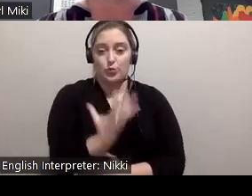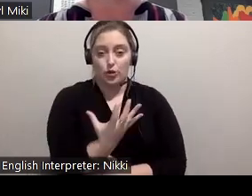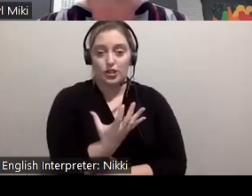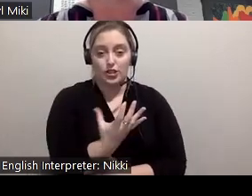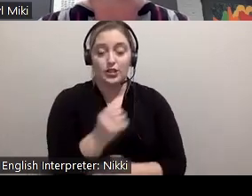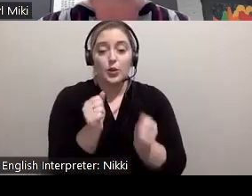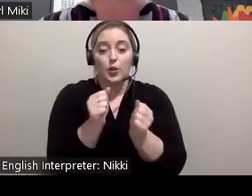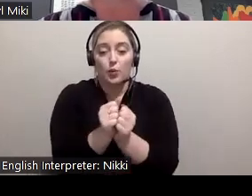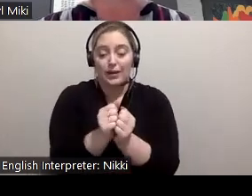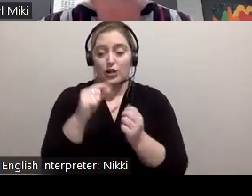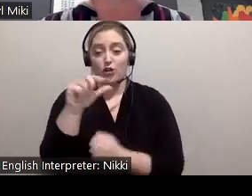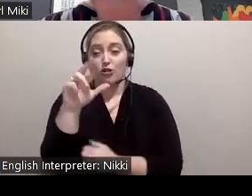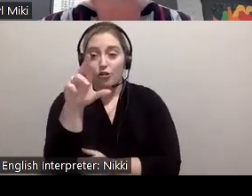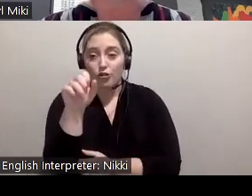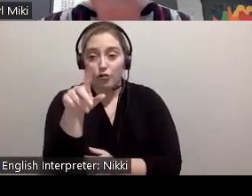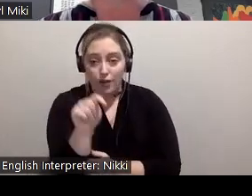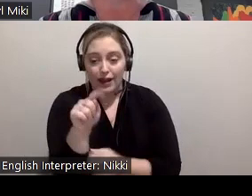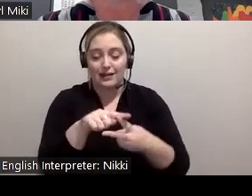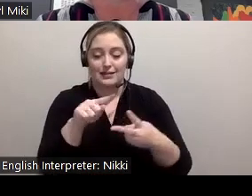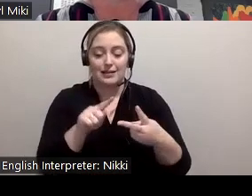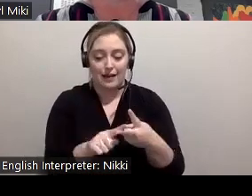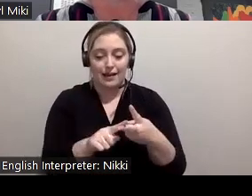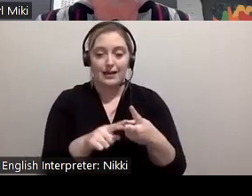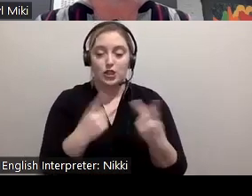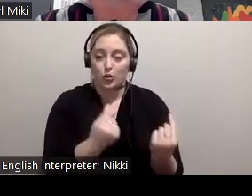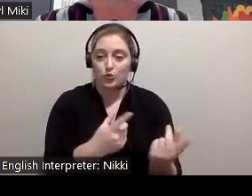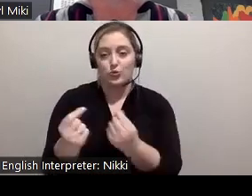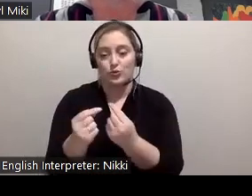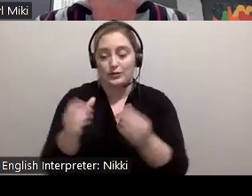programs and through our initiatives. So MAC is an arms